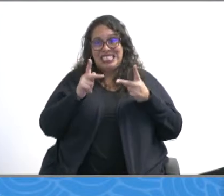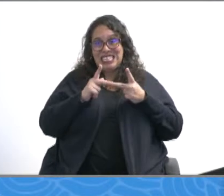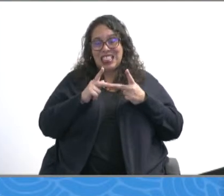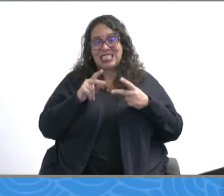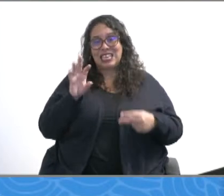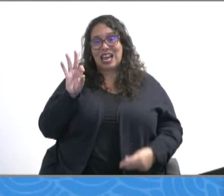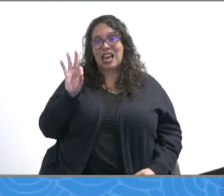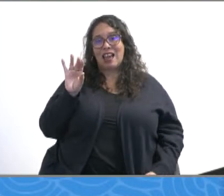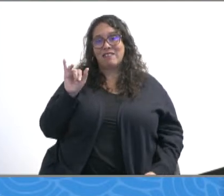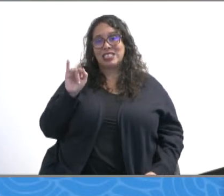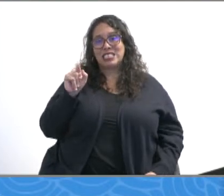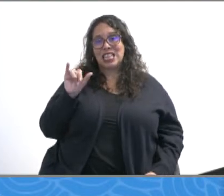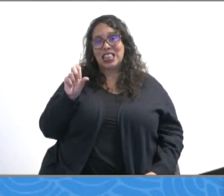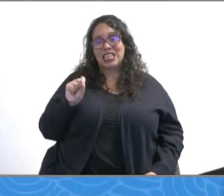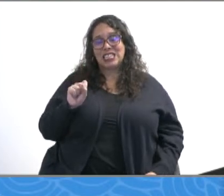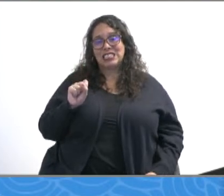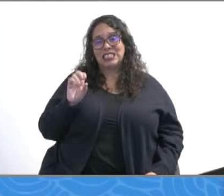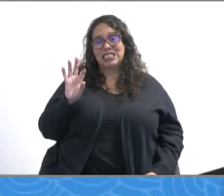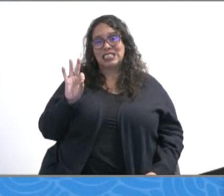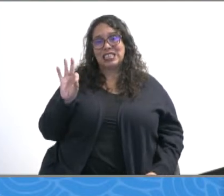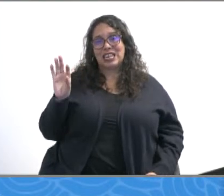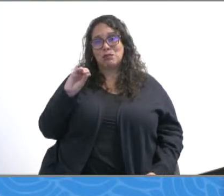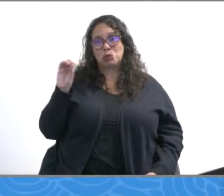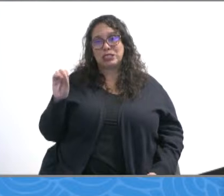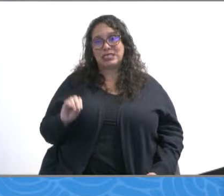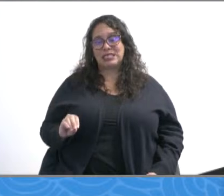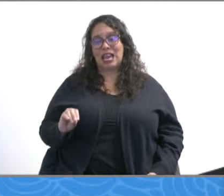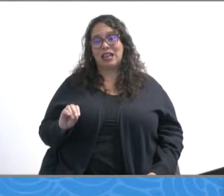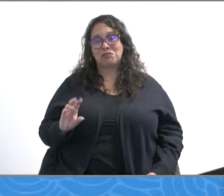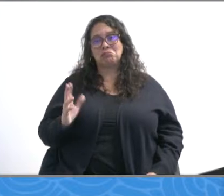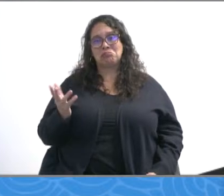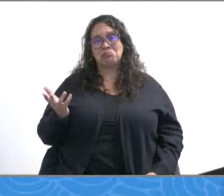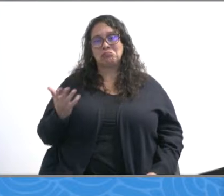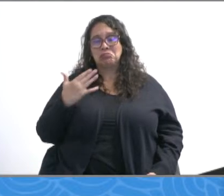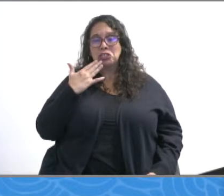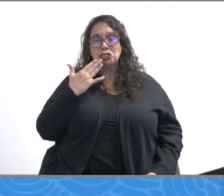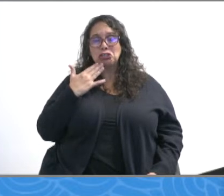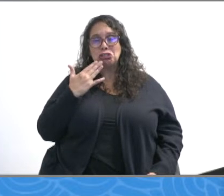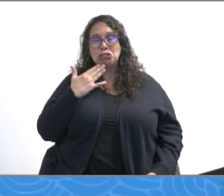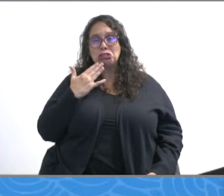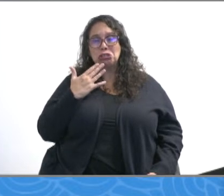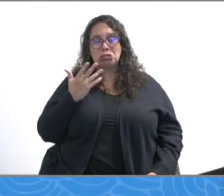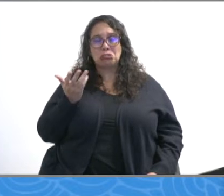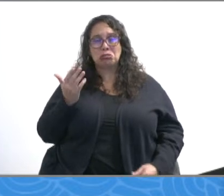99% of our facilities were deemed in good or exemplary repair.